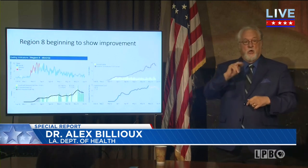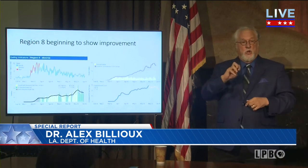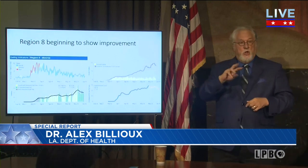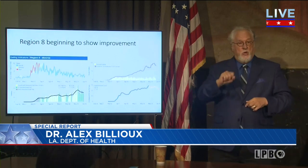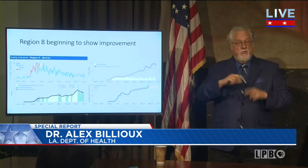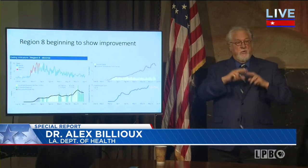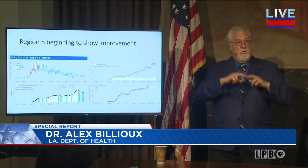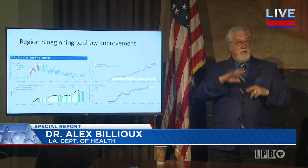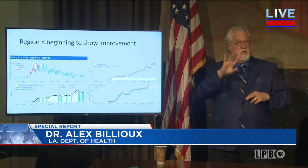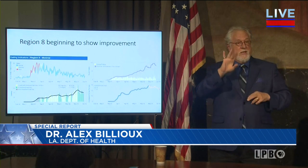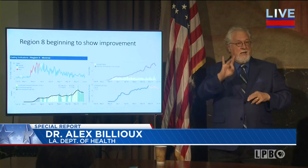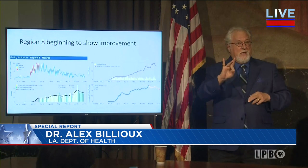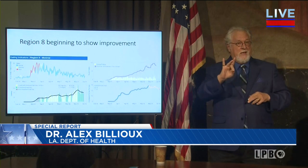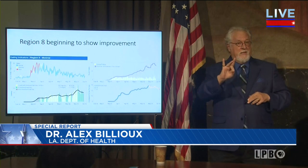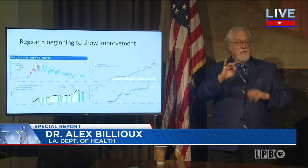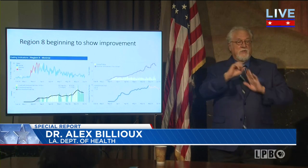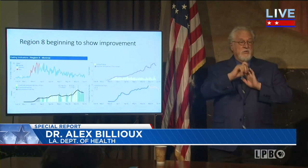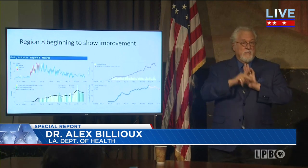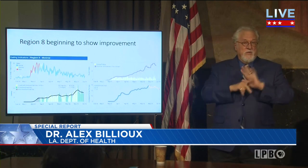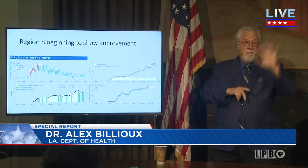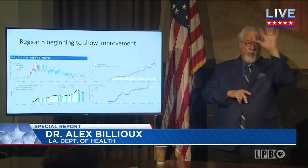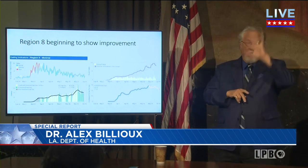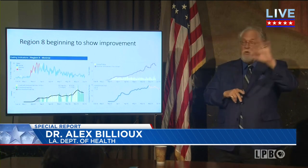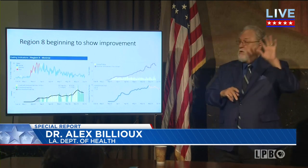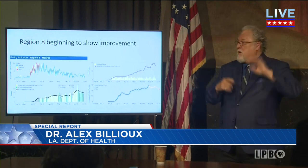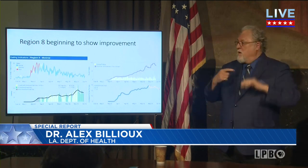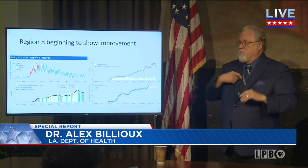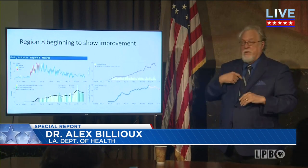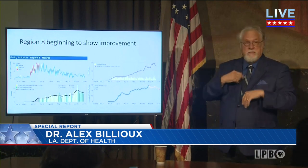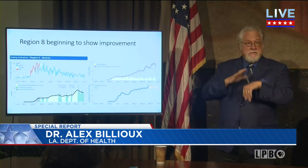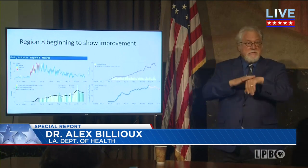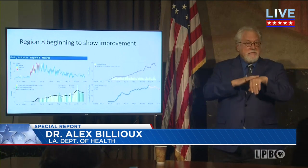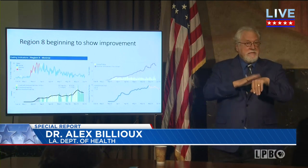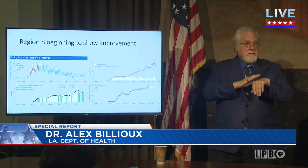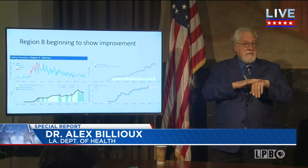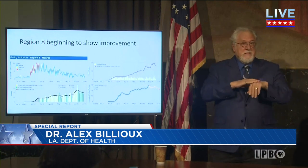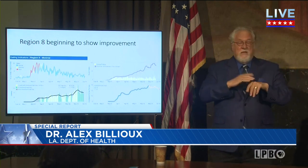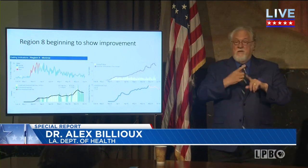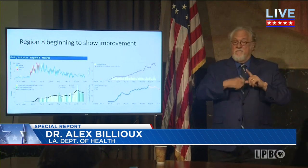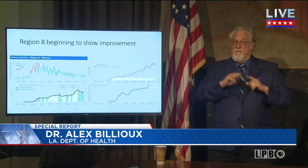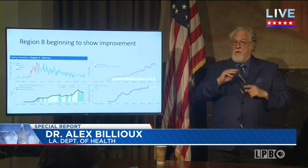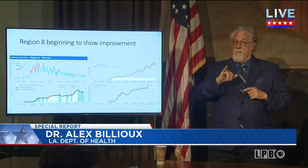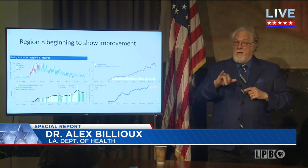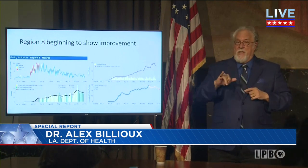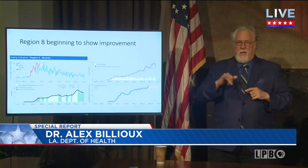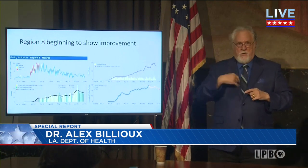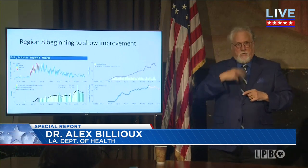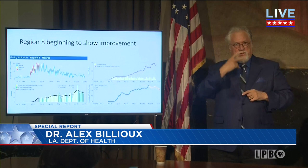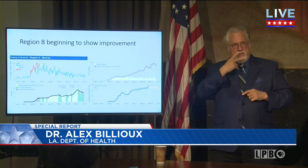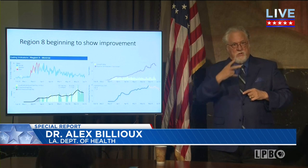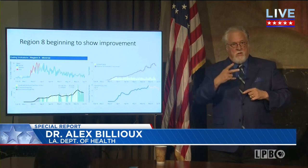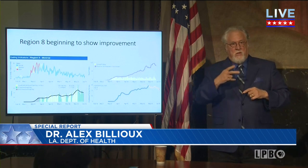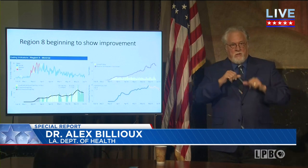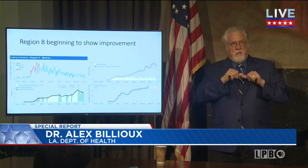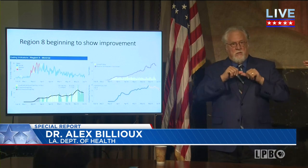KEEP SEPARATE. KEEP WEARING MASKS TO HAVE THAT TREND CONTINUE.